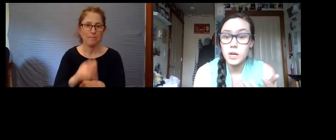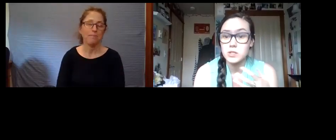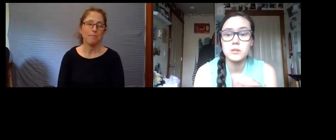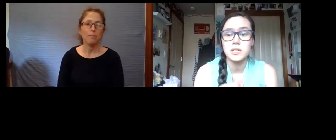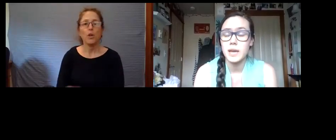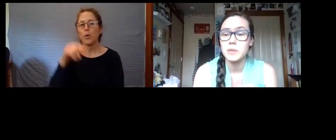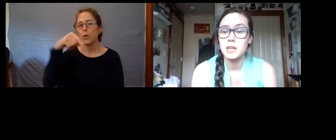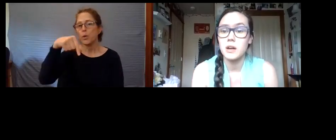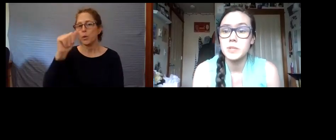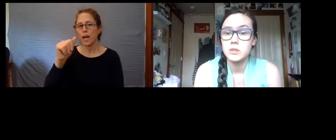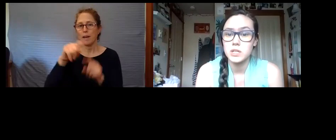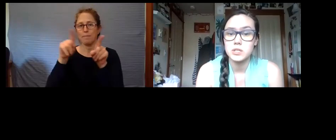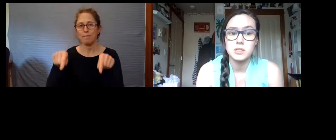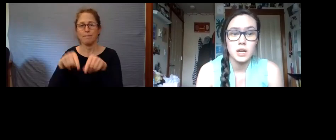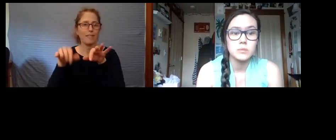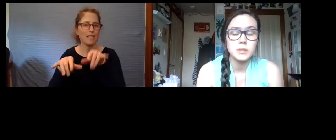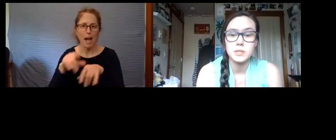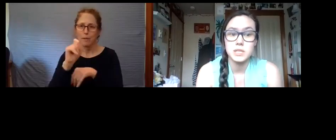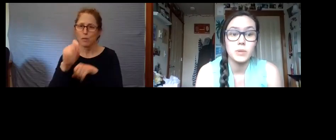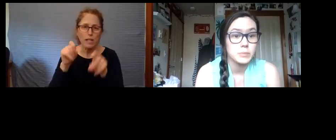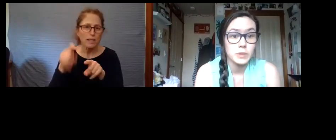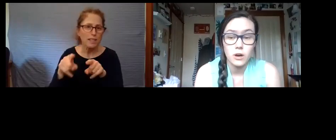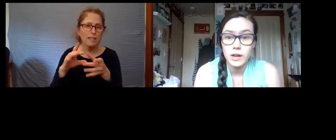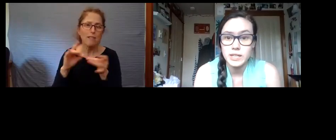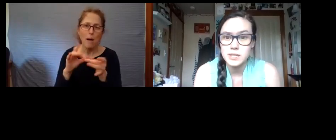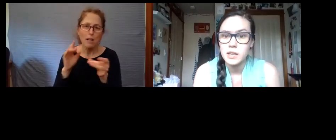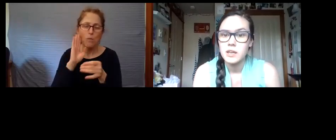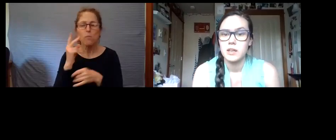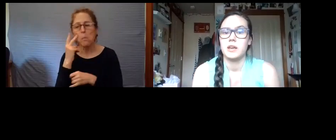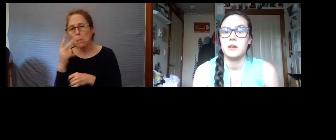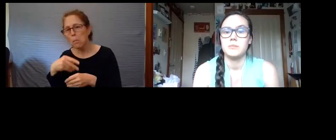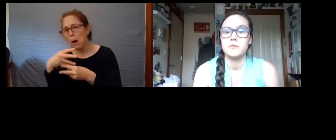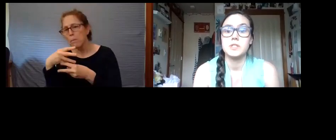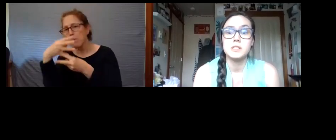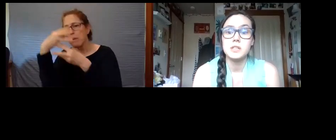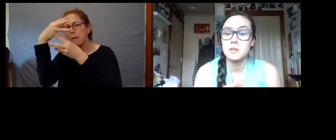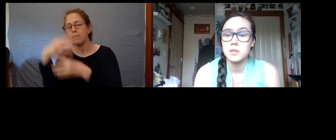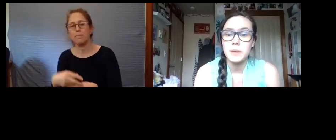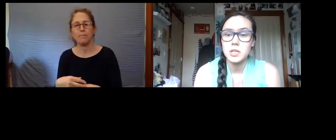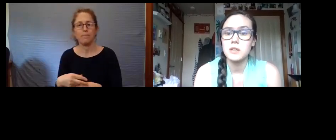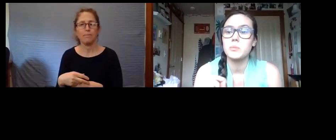The Q&A box, just go ahead and type in any questions or comments there. We'll see them pop up on our end. CC is closed caption.